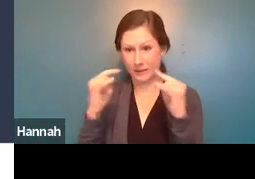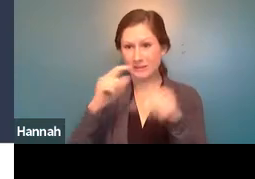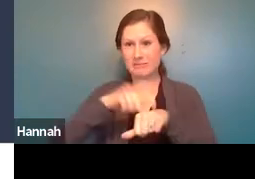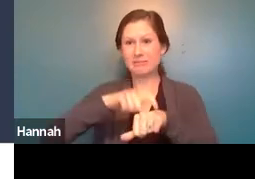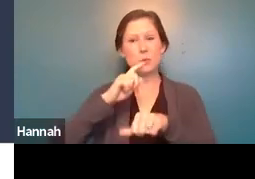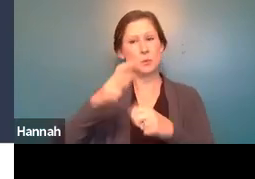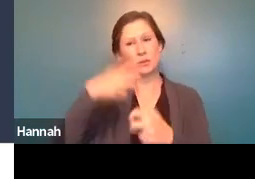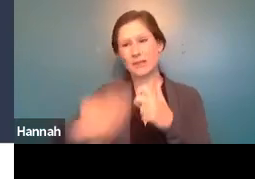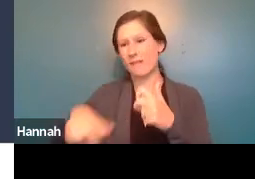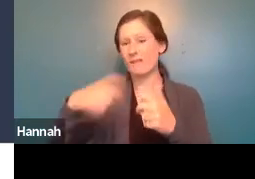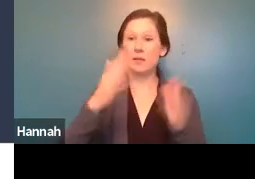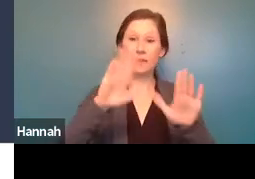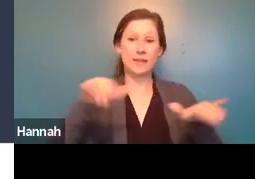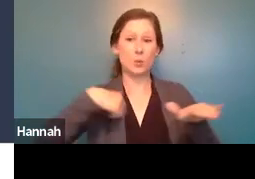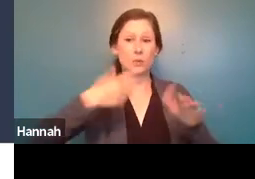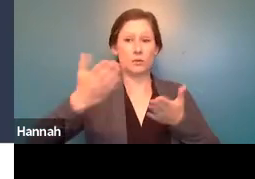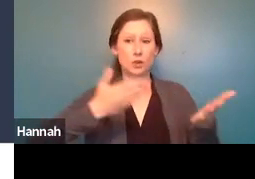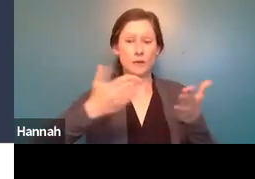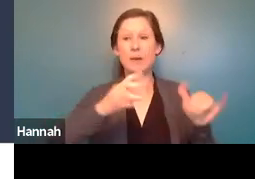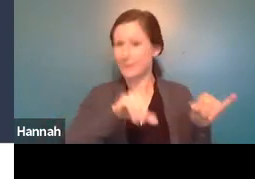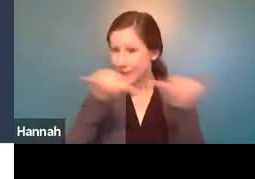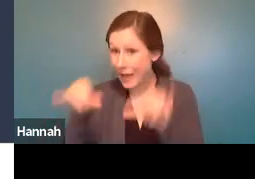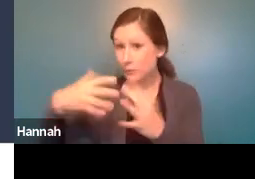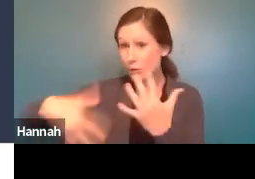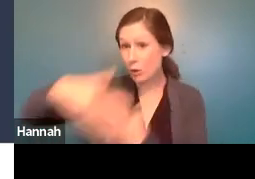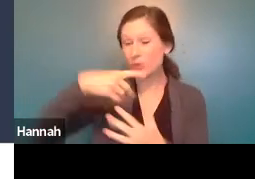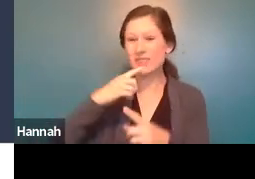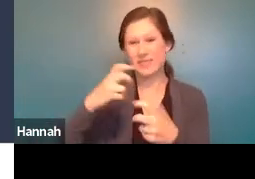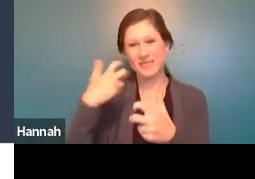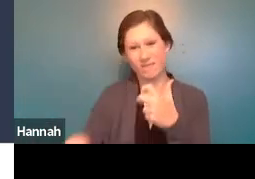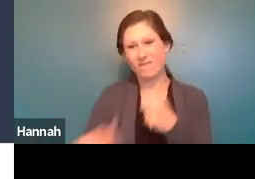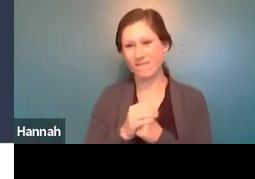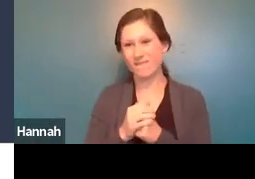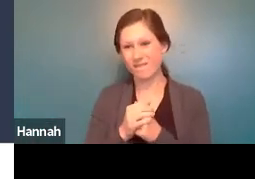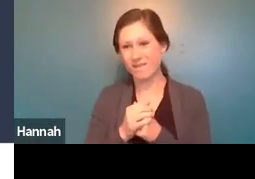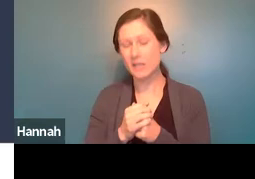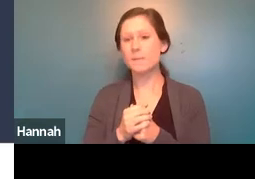the same socialization and sense of community without being able to actually perform together.